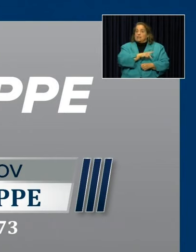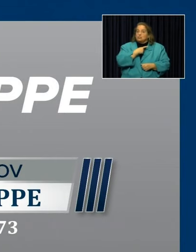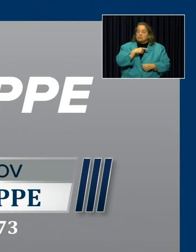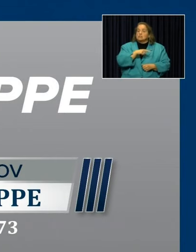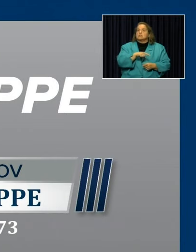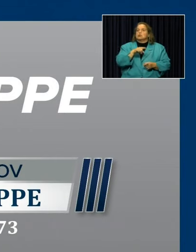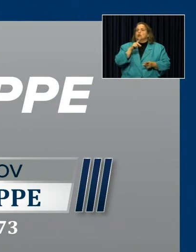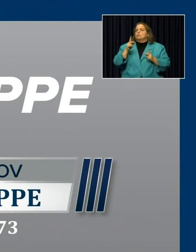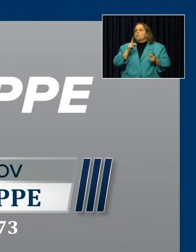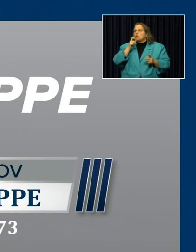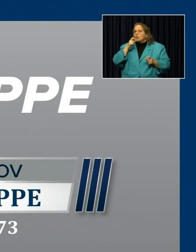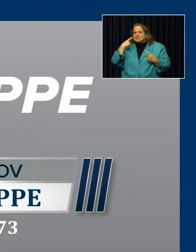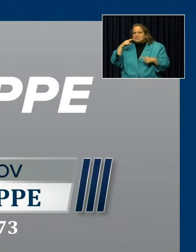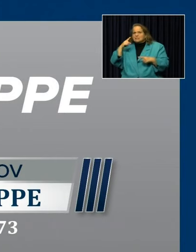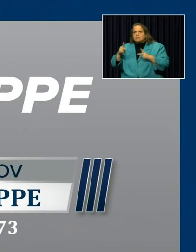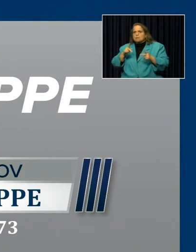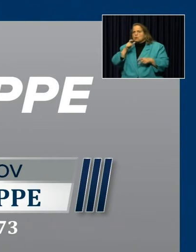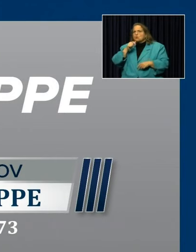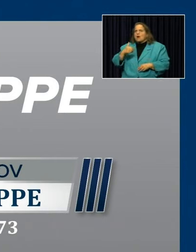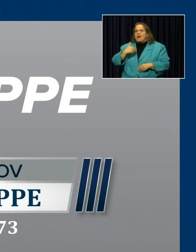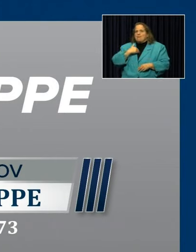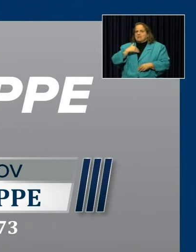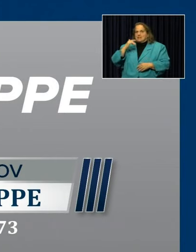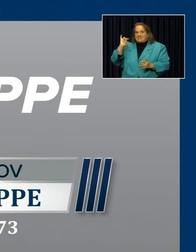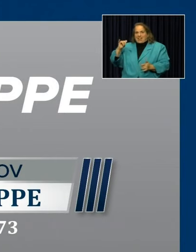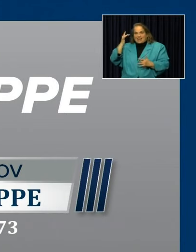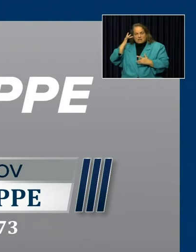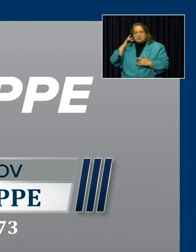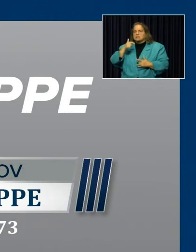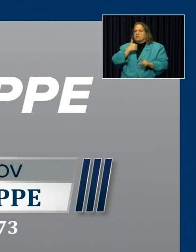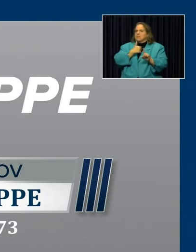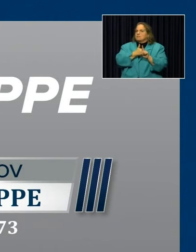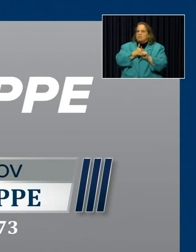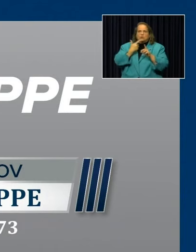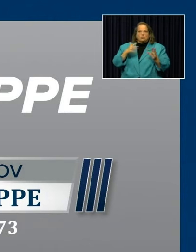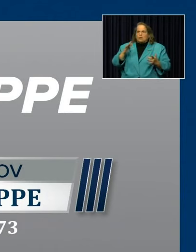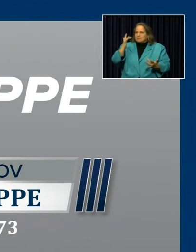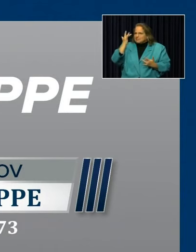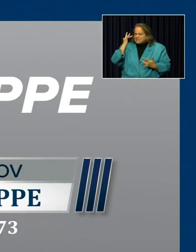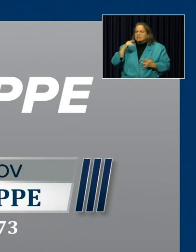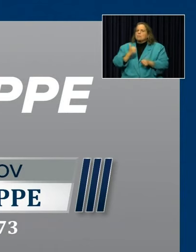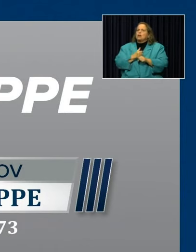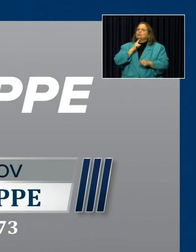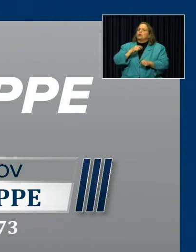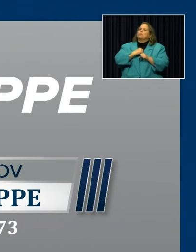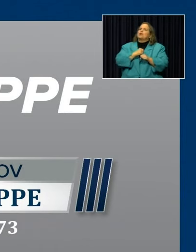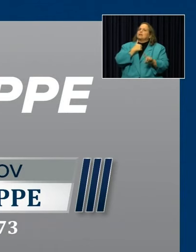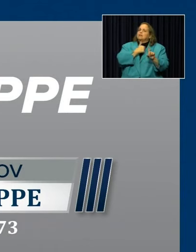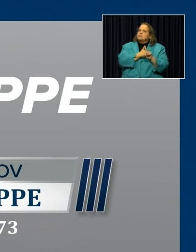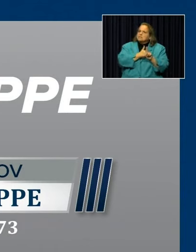GE APPLIANCE 100,000 SURGICAL